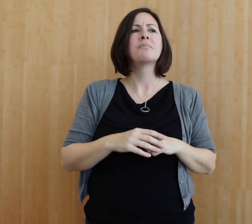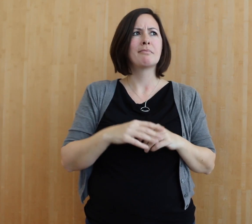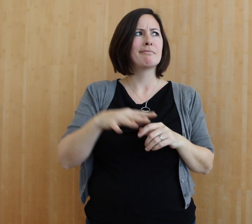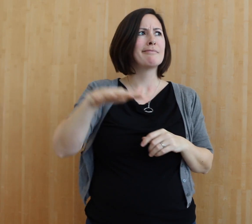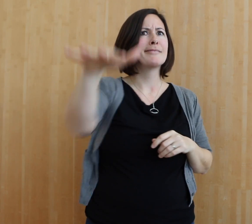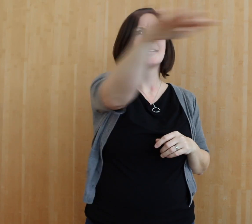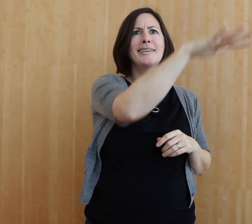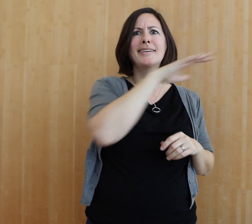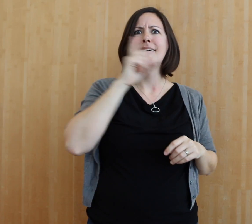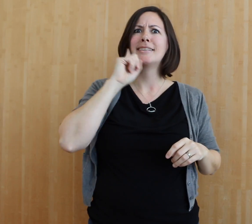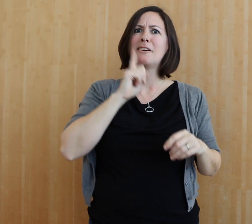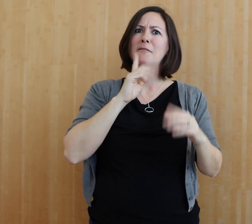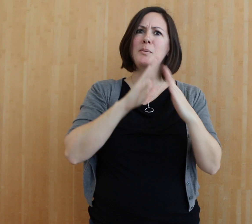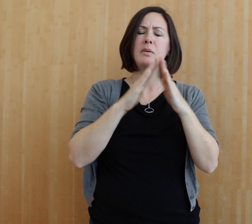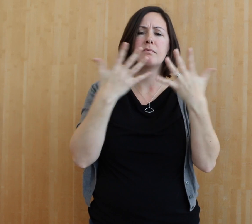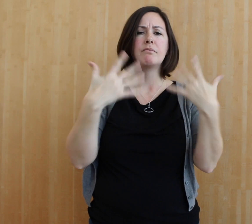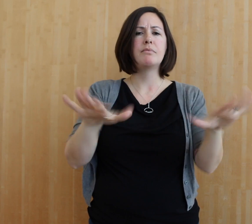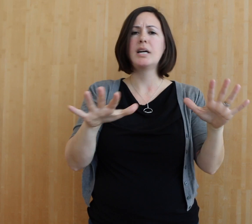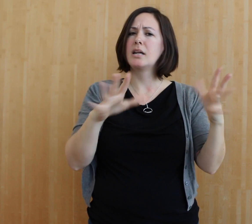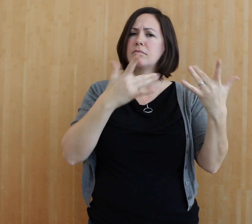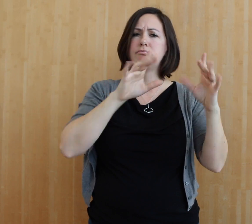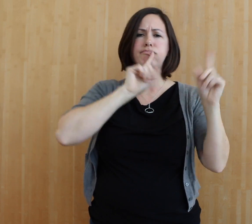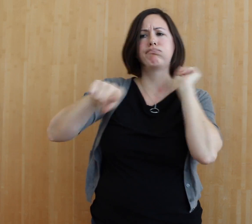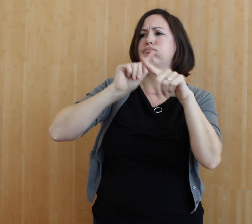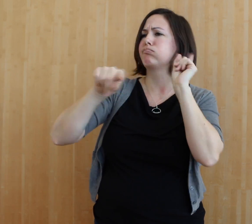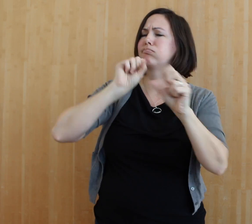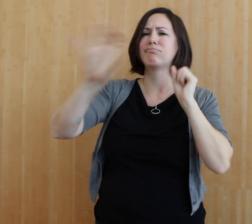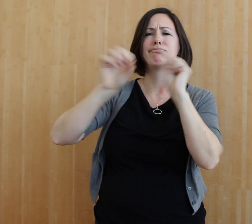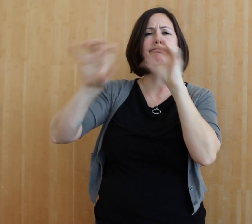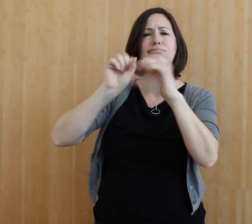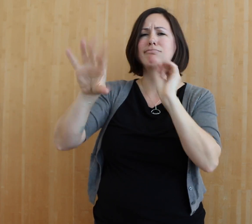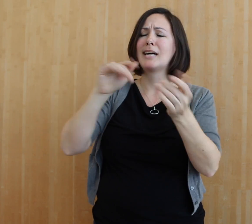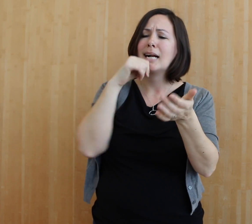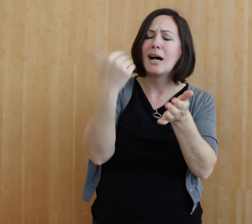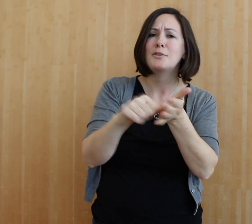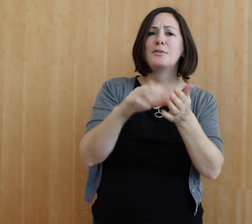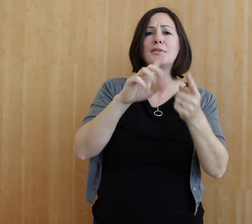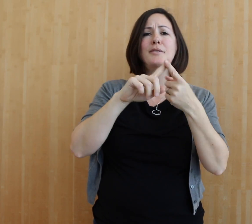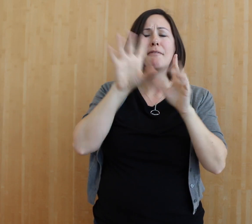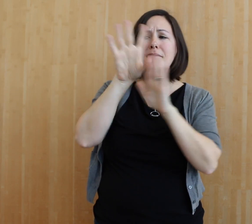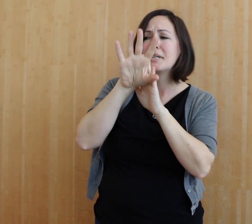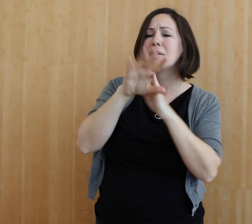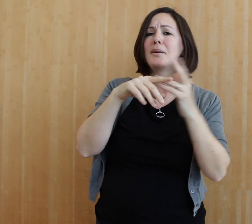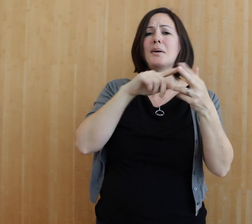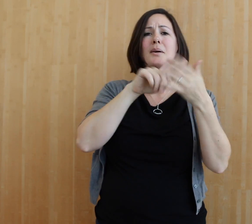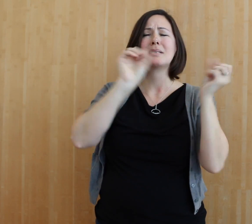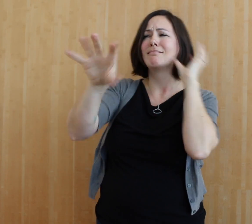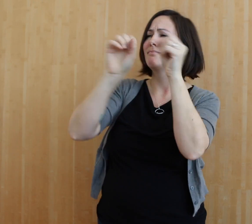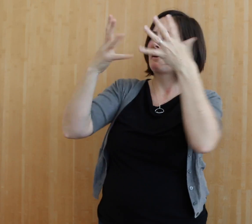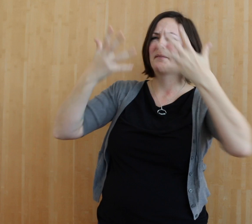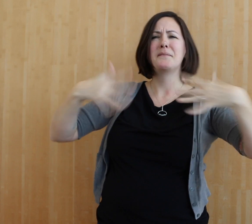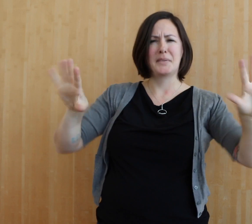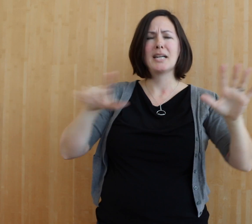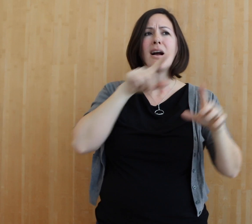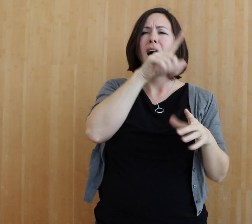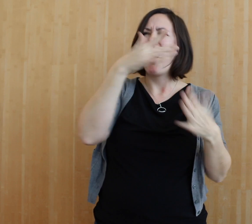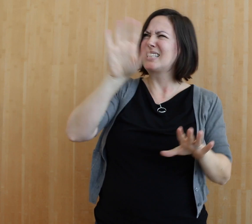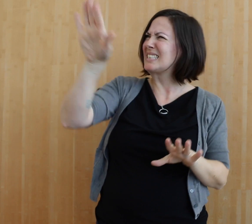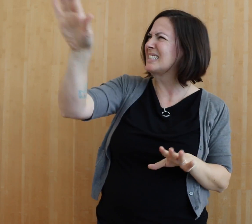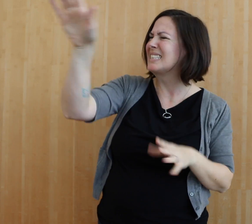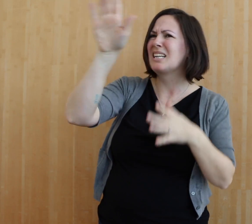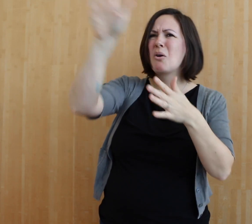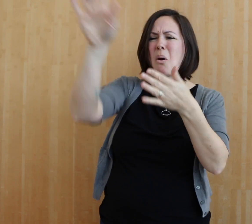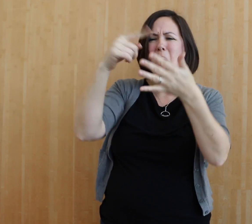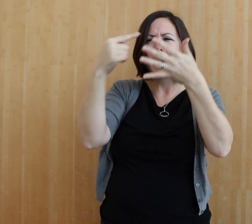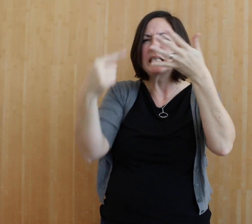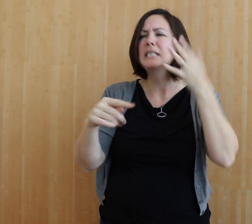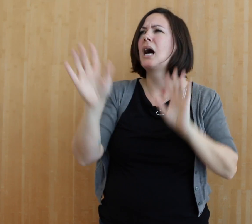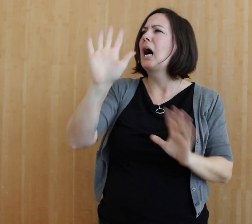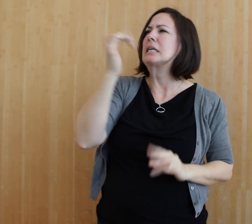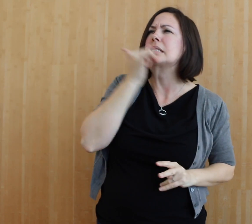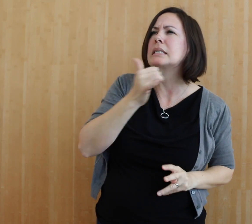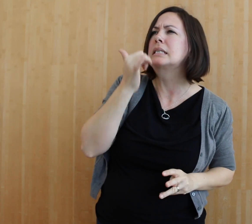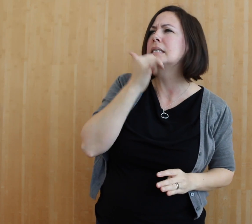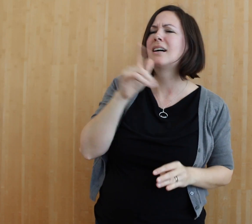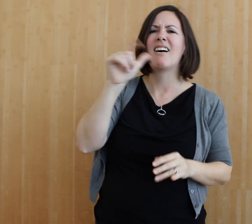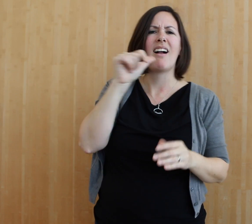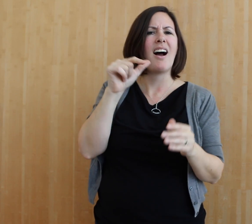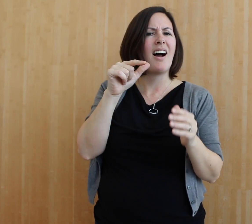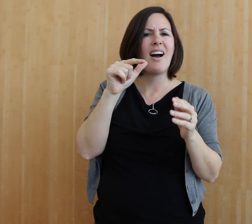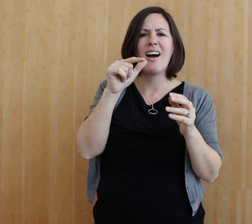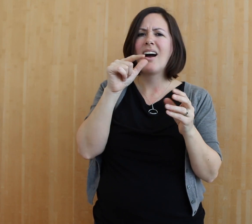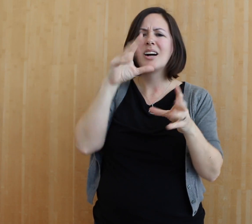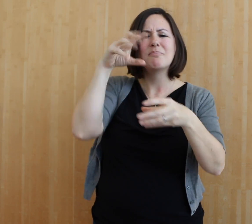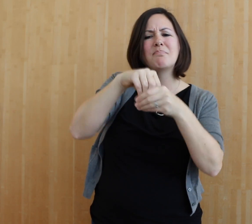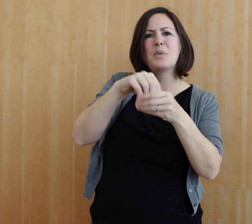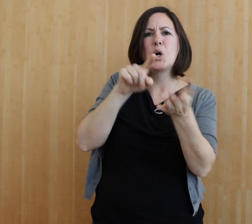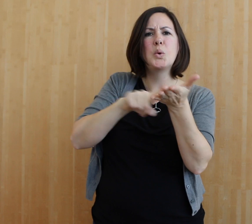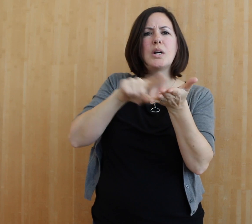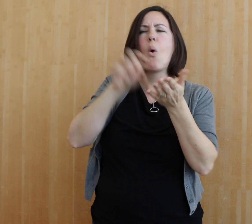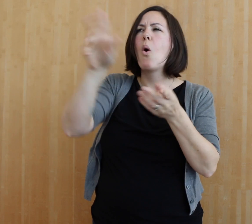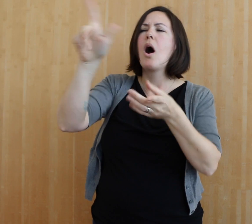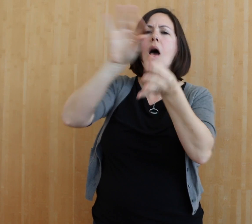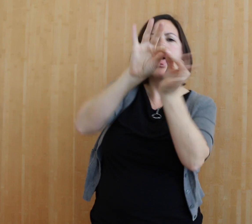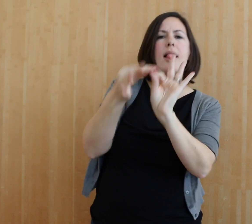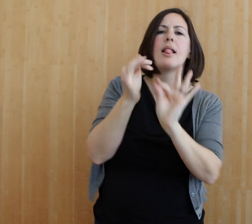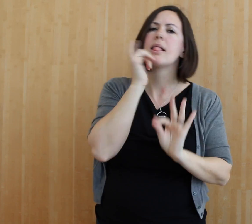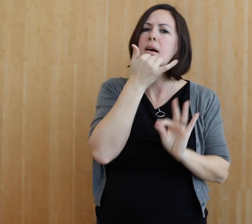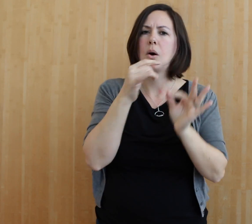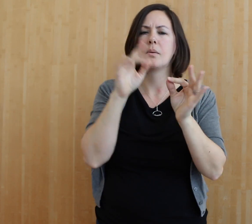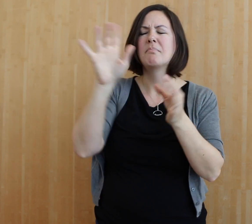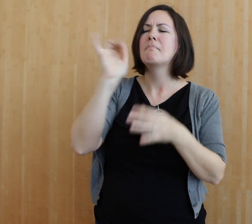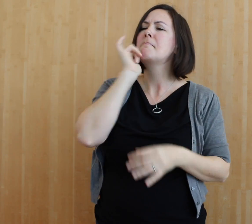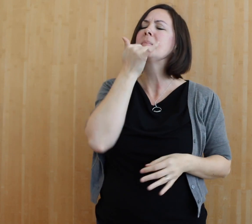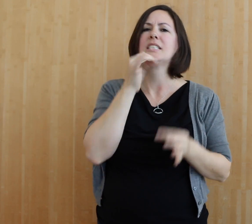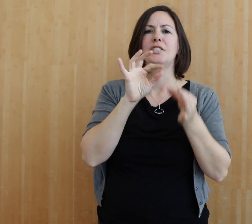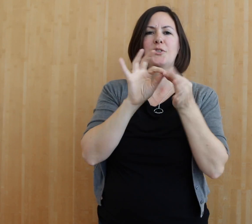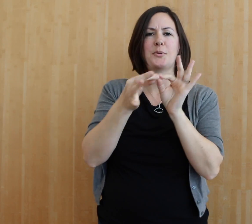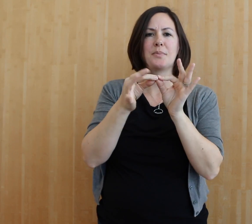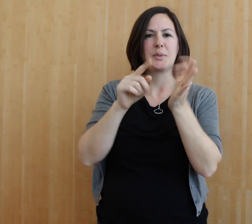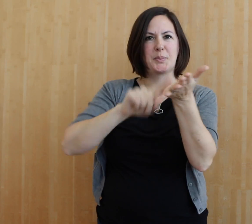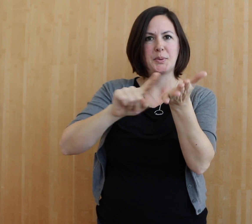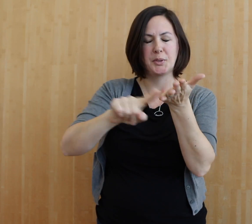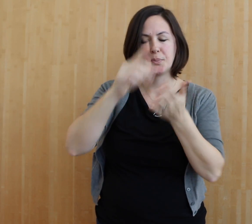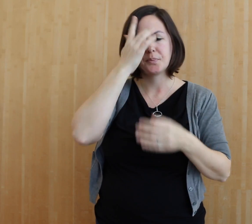Many members of the Deaf community have already responded en masse by letters and videos to Alexander Graham Bell Association about the inaccuracies or misrepresentation of research in their statement.